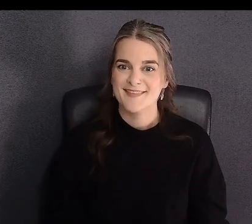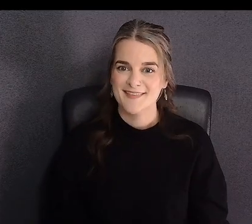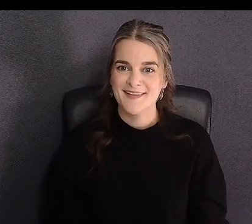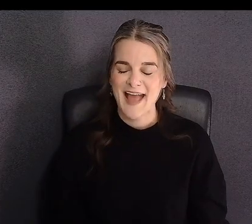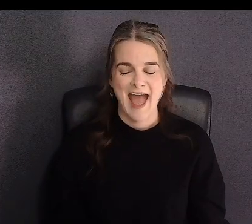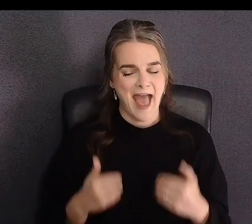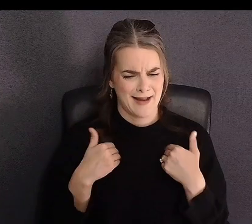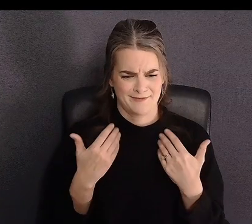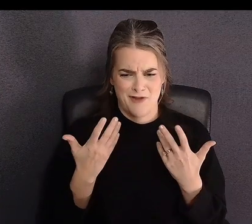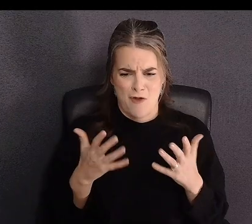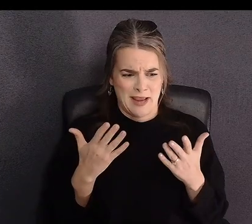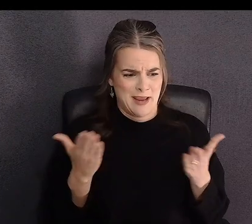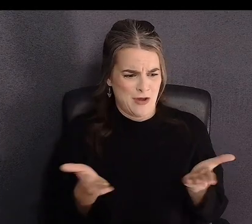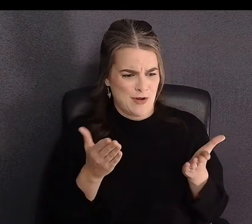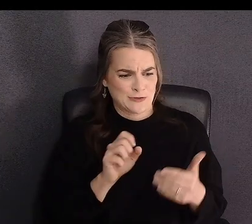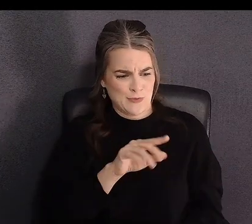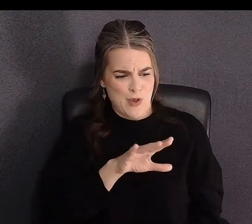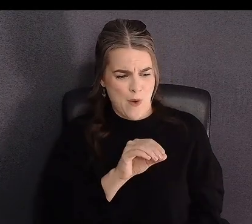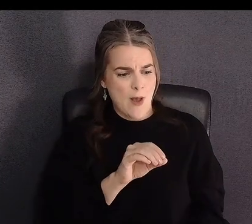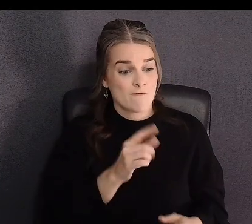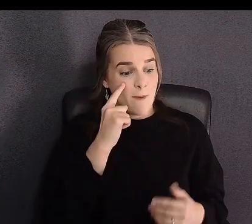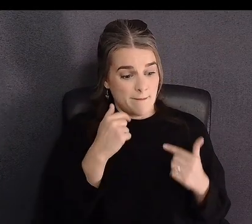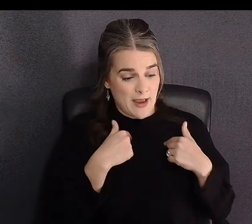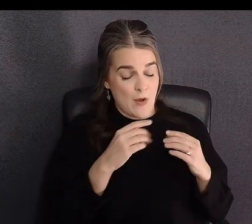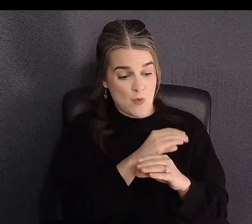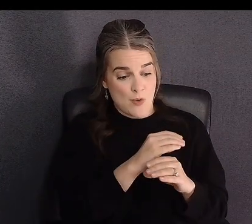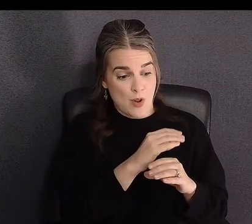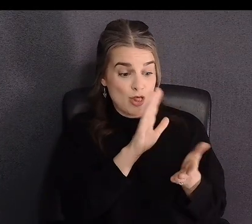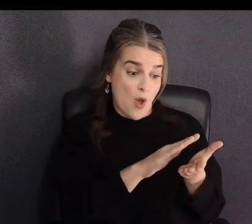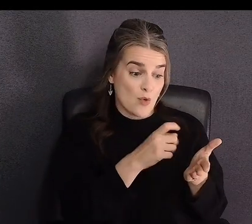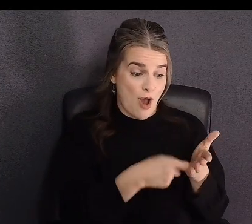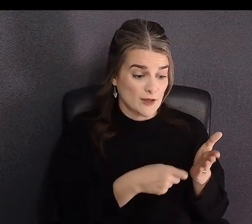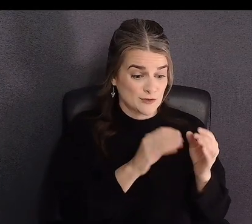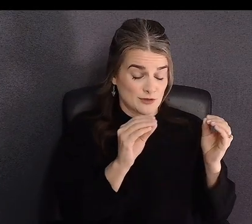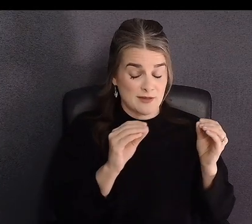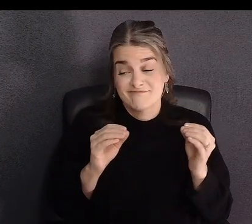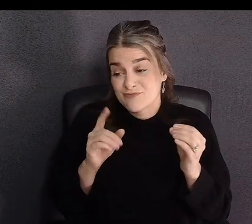So for me, it was very no-cost, but you could do these things at a really low cost as well.